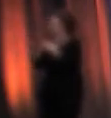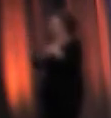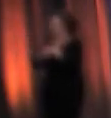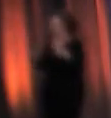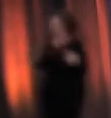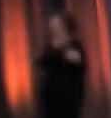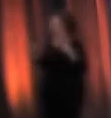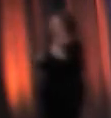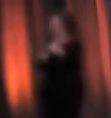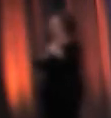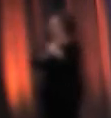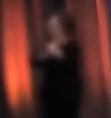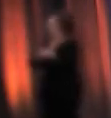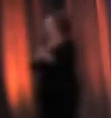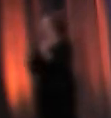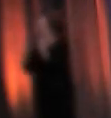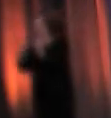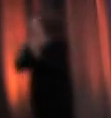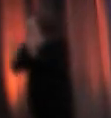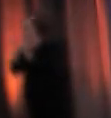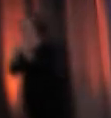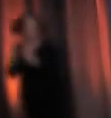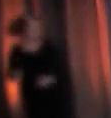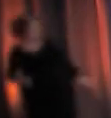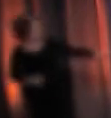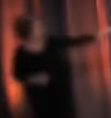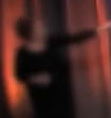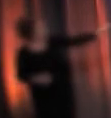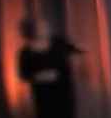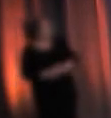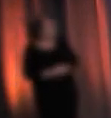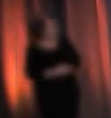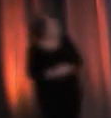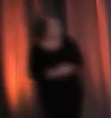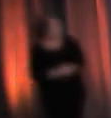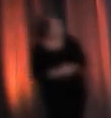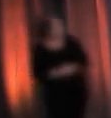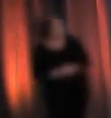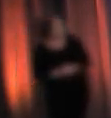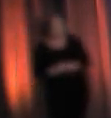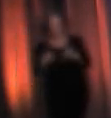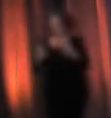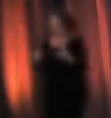another photograph that evidences the testing of mobile devices by the museum, on the left side someone